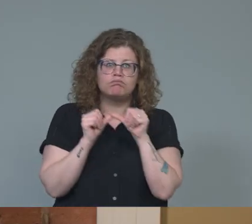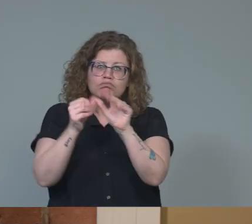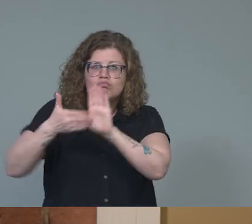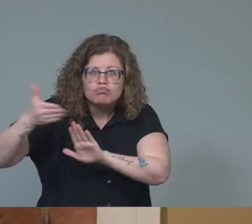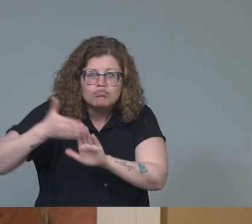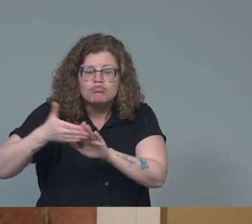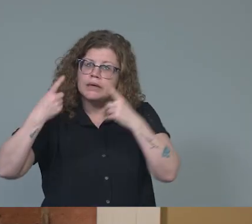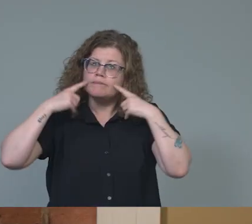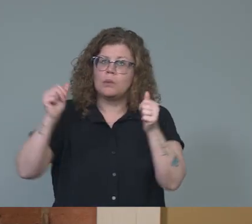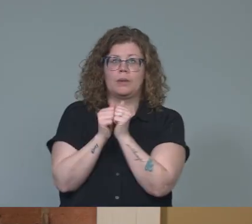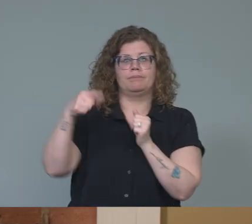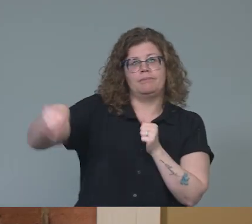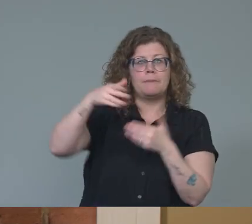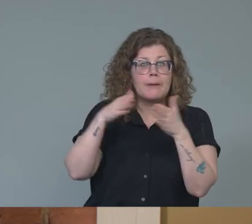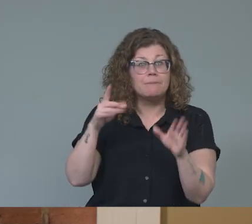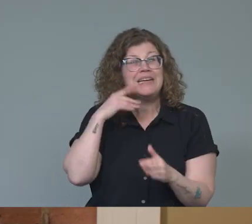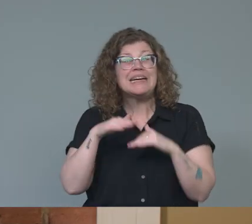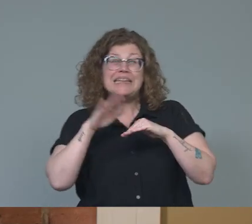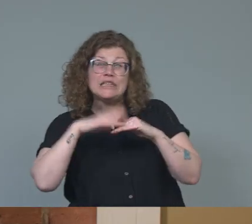So you do your detailed design, you do your fabrication,